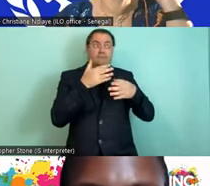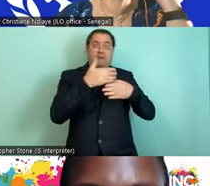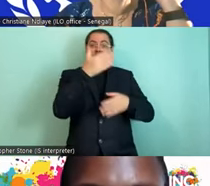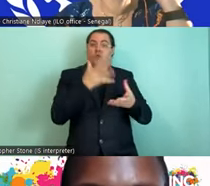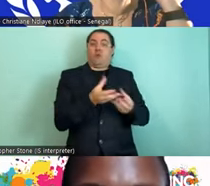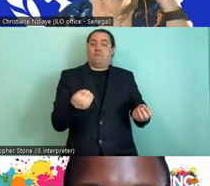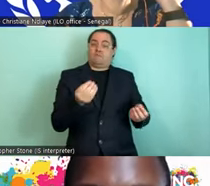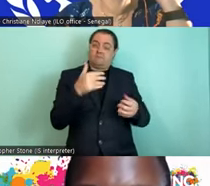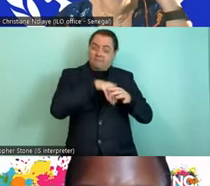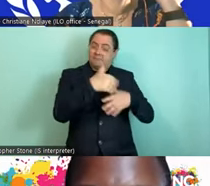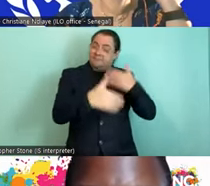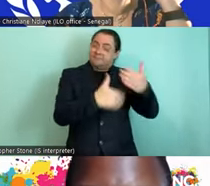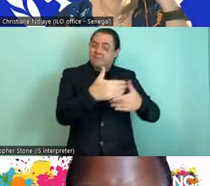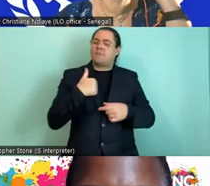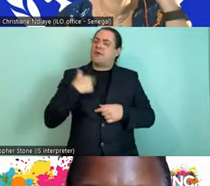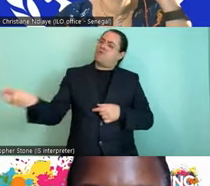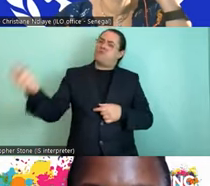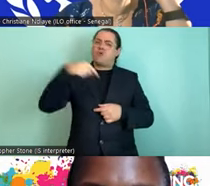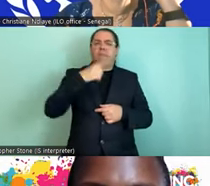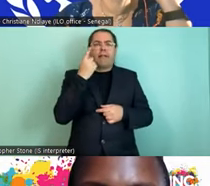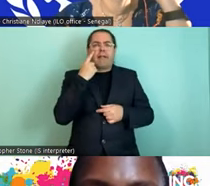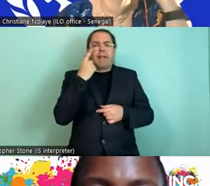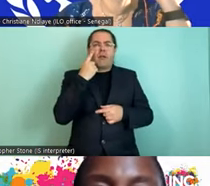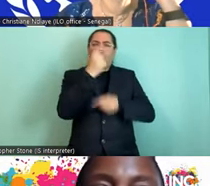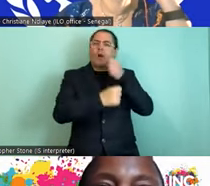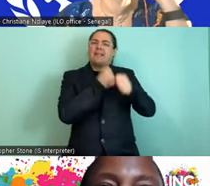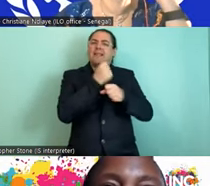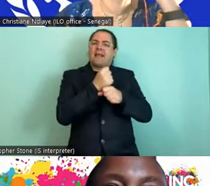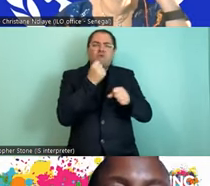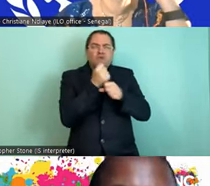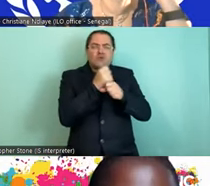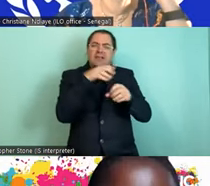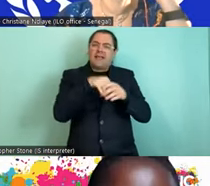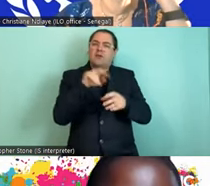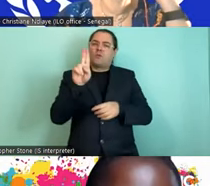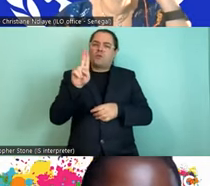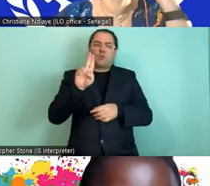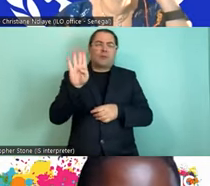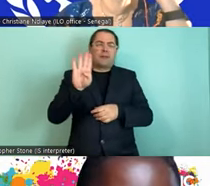program for people with disabilities so it's a one year program in which we give opportunities